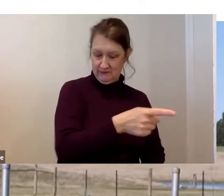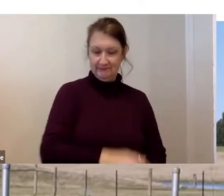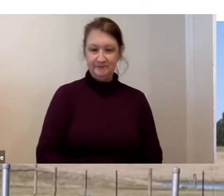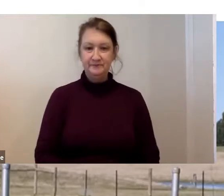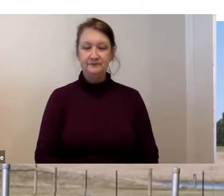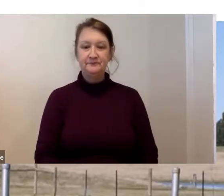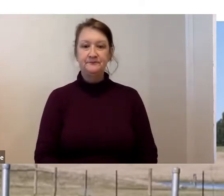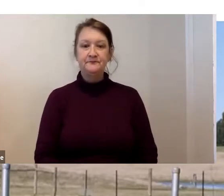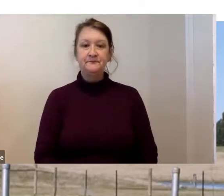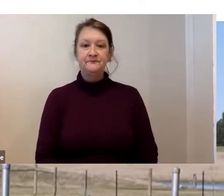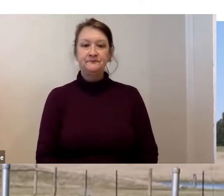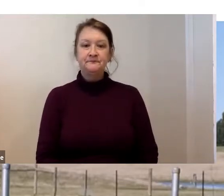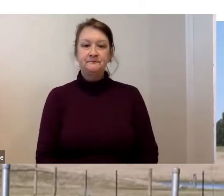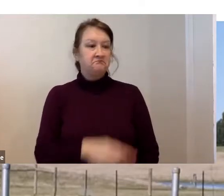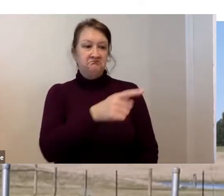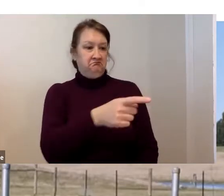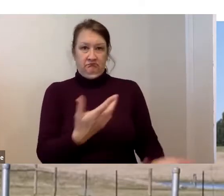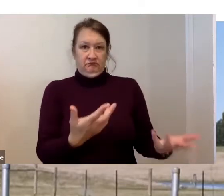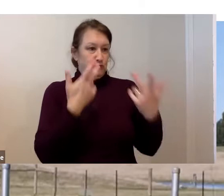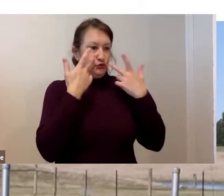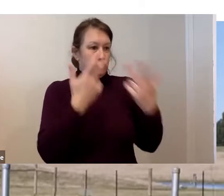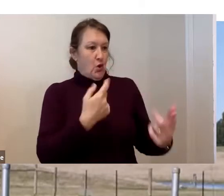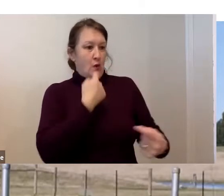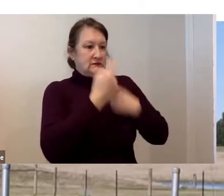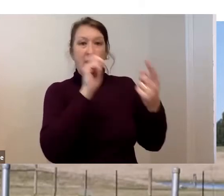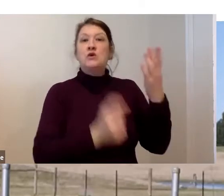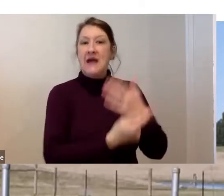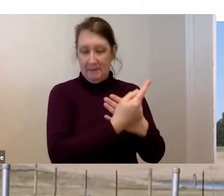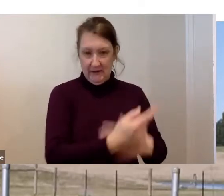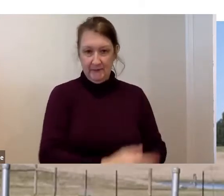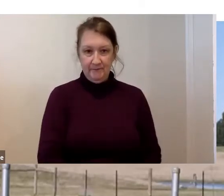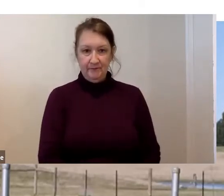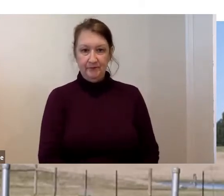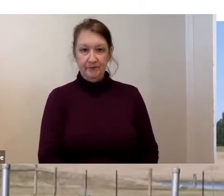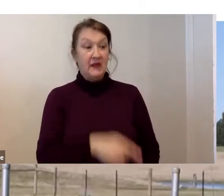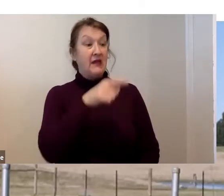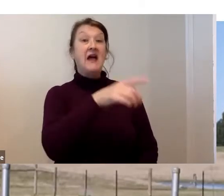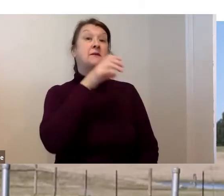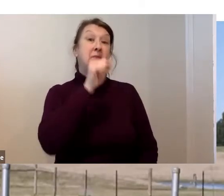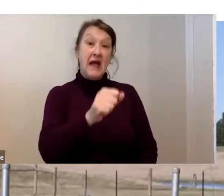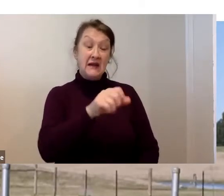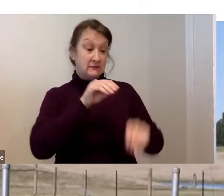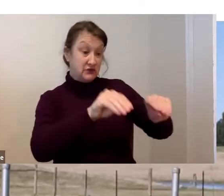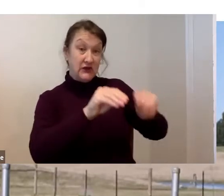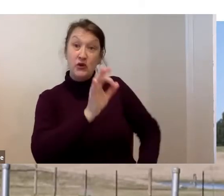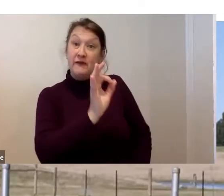So here is this guy who trains dogs but it cannot because of coronavirus.